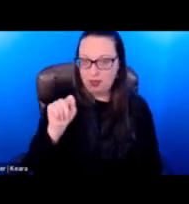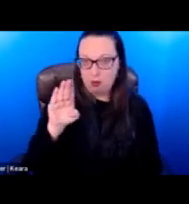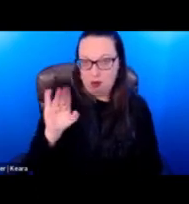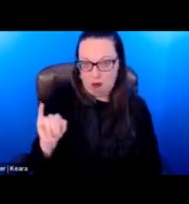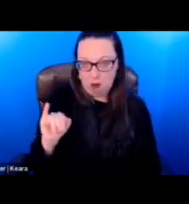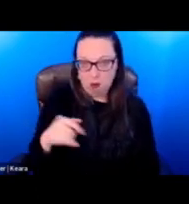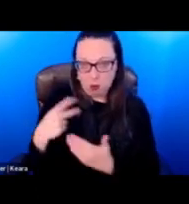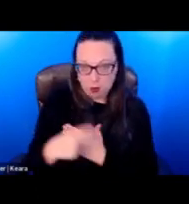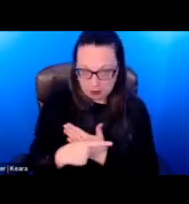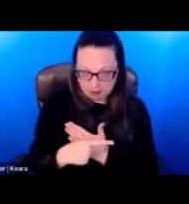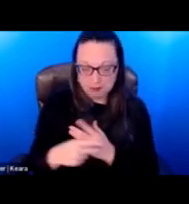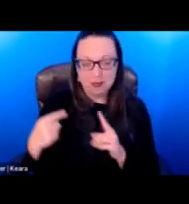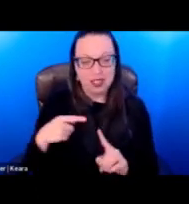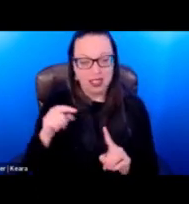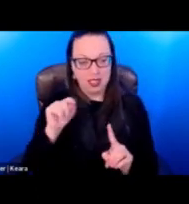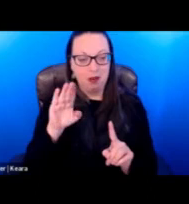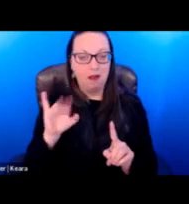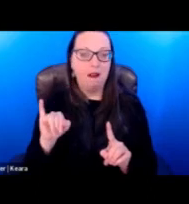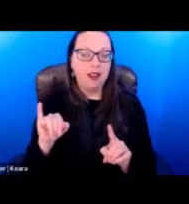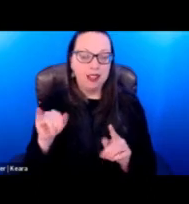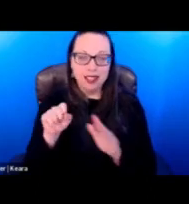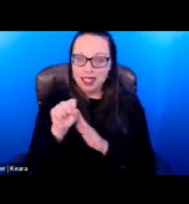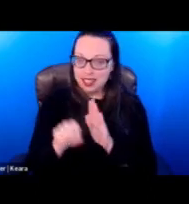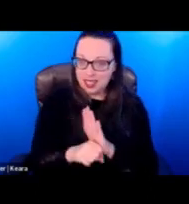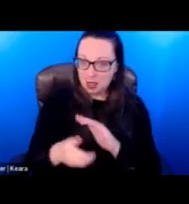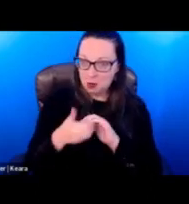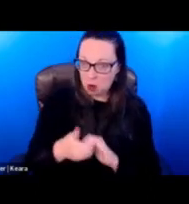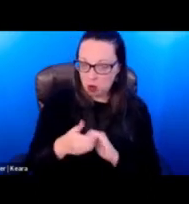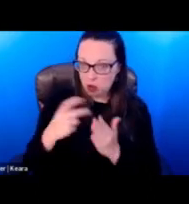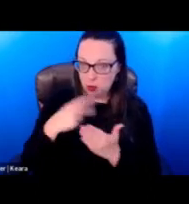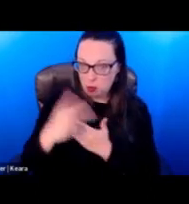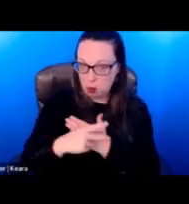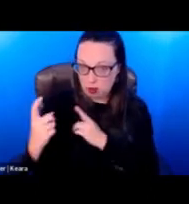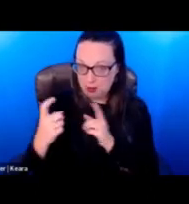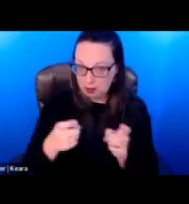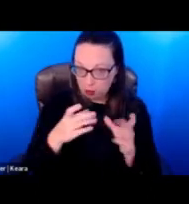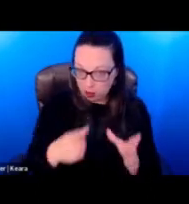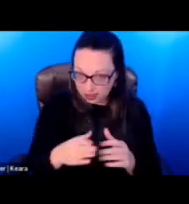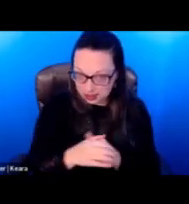the Traumatic Brain Injury State Partnership Program grantees. And they are going to be talking